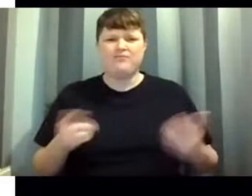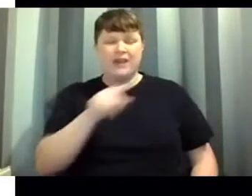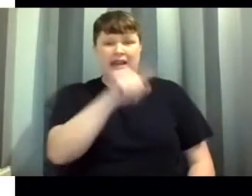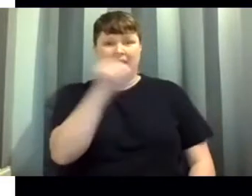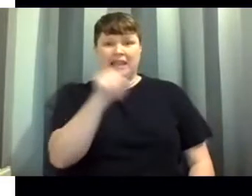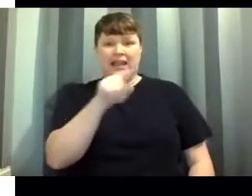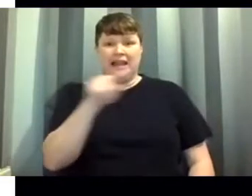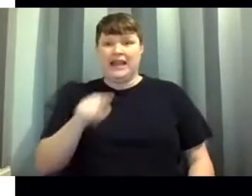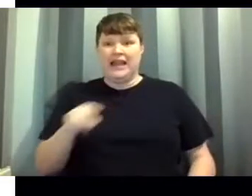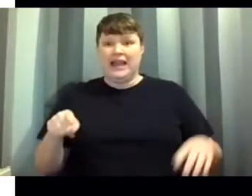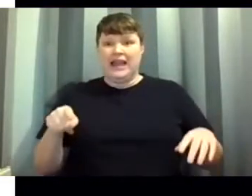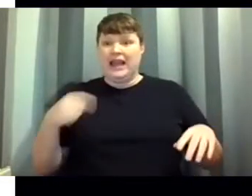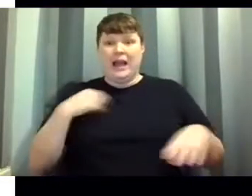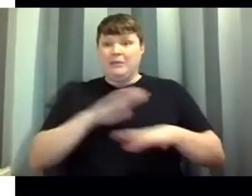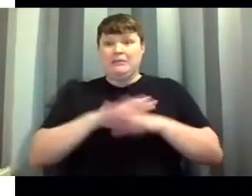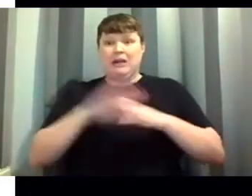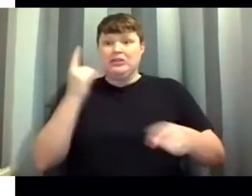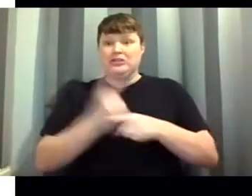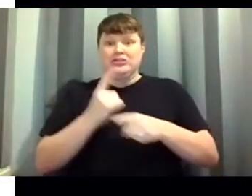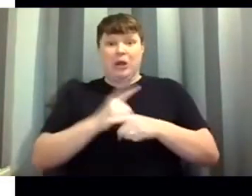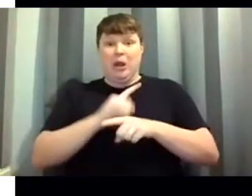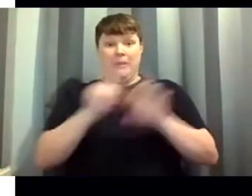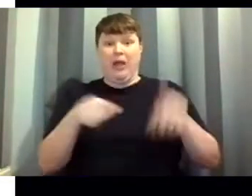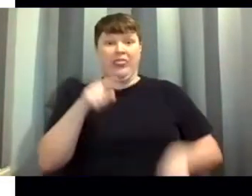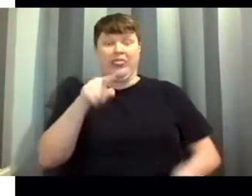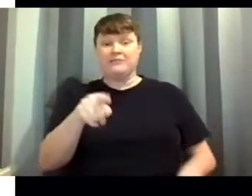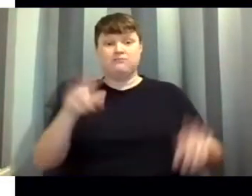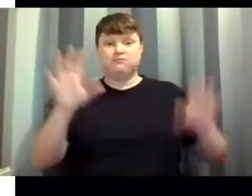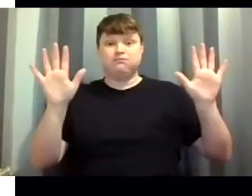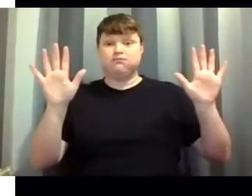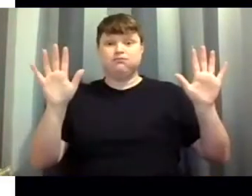really want to look at those in detail. They're just there to be complicated. They're essentially